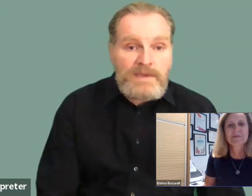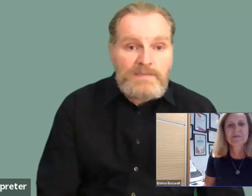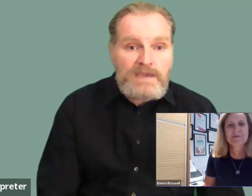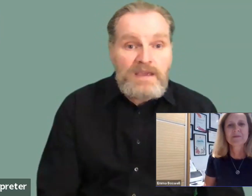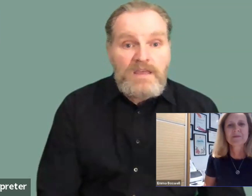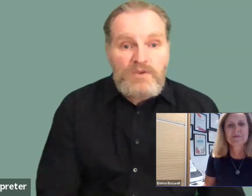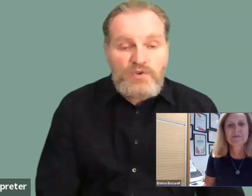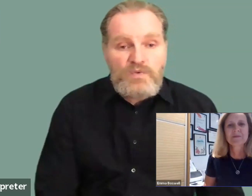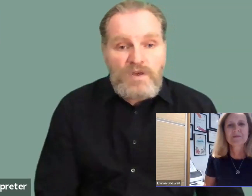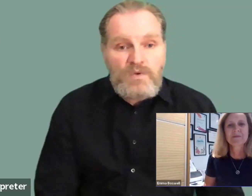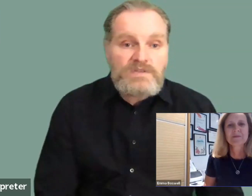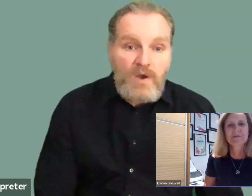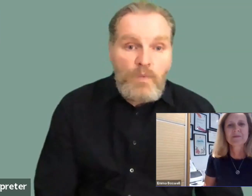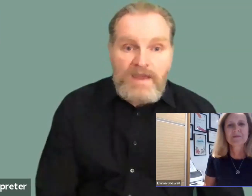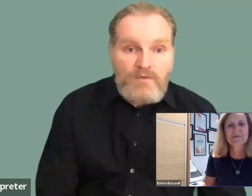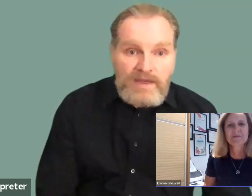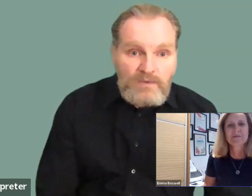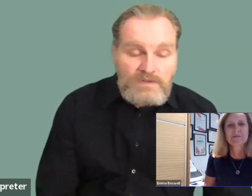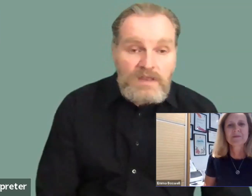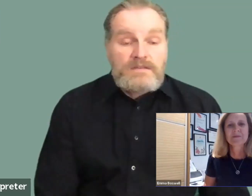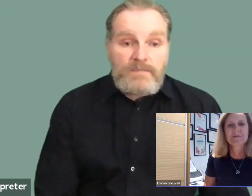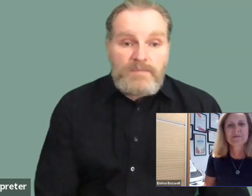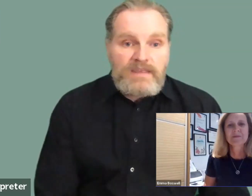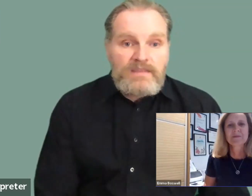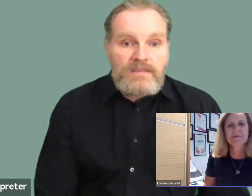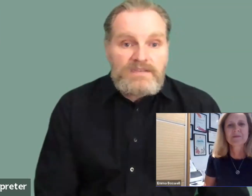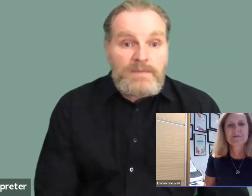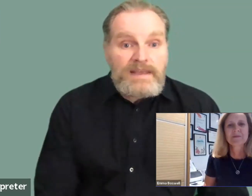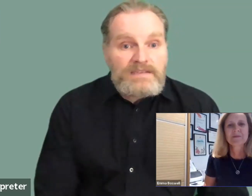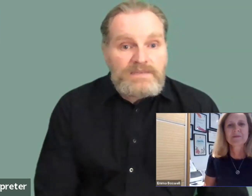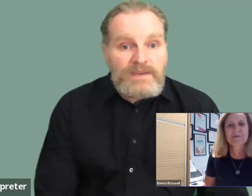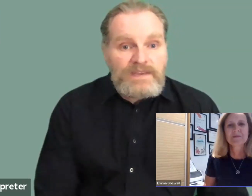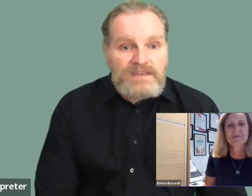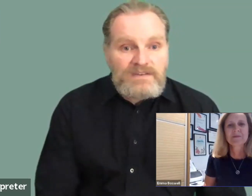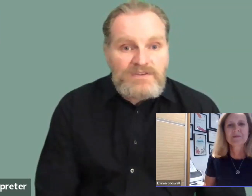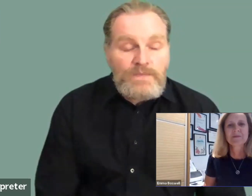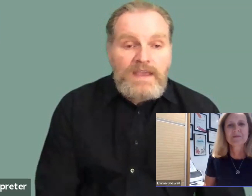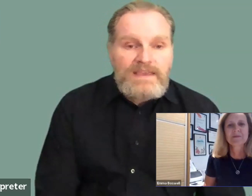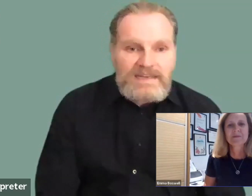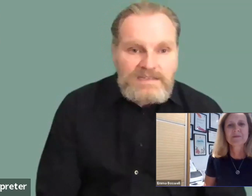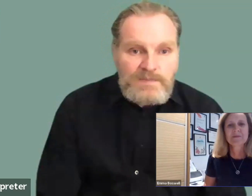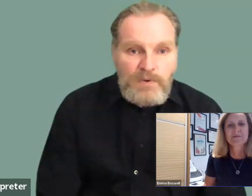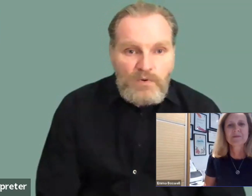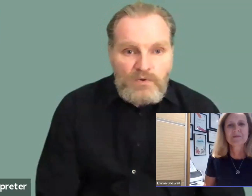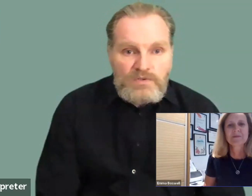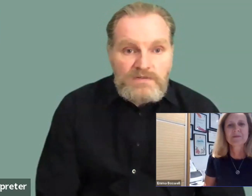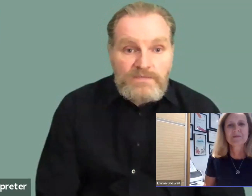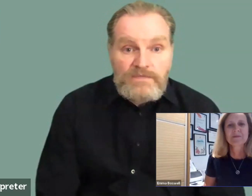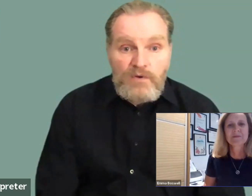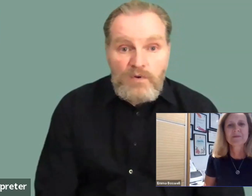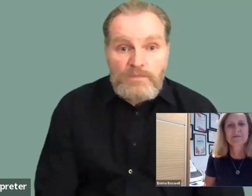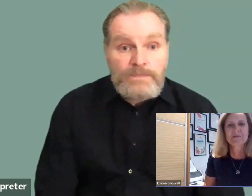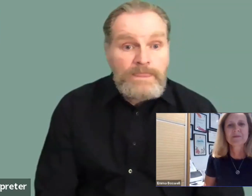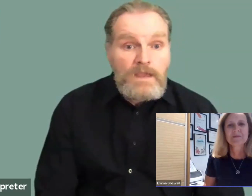may be that you know a way around something that somebody else is facing. So, getting support from